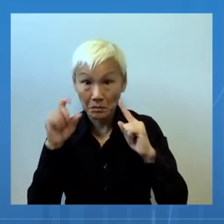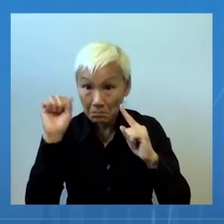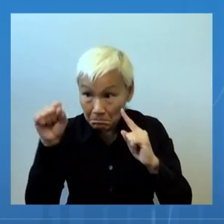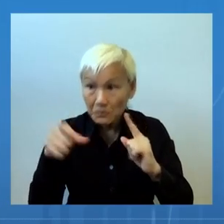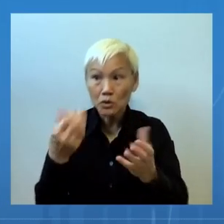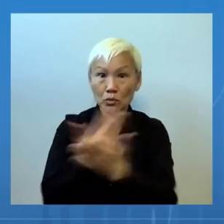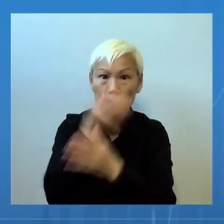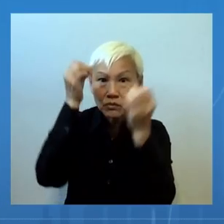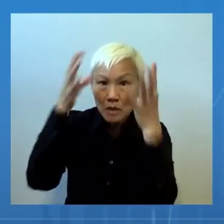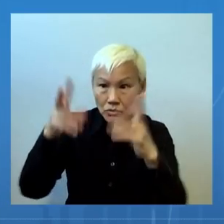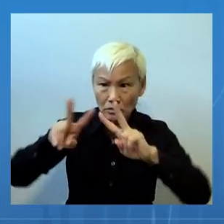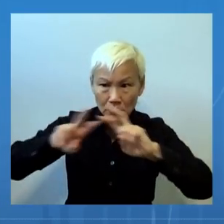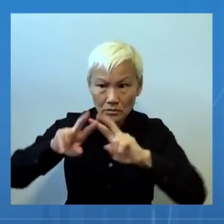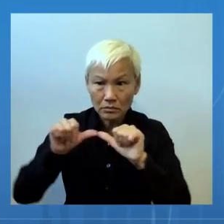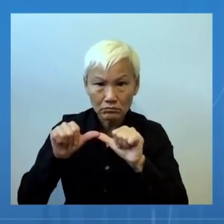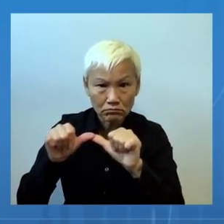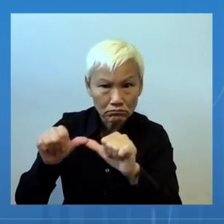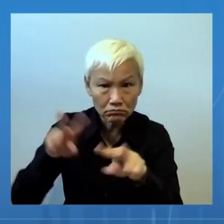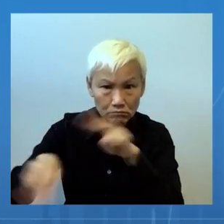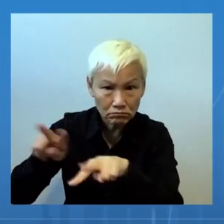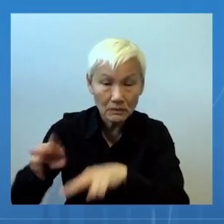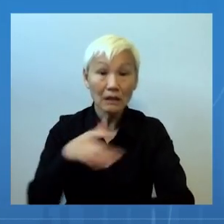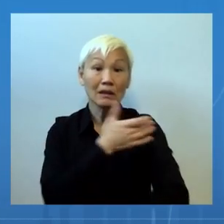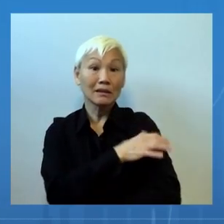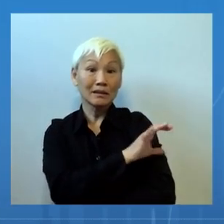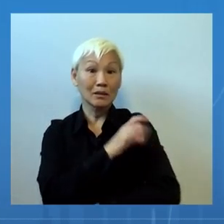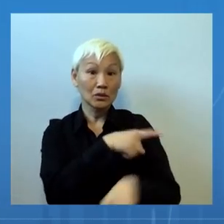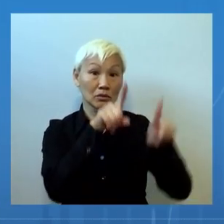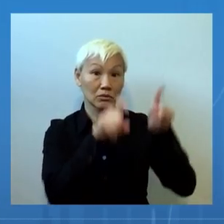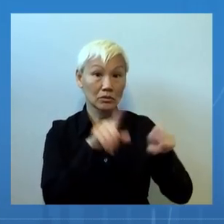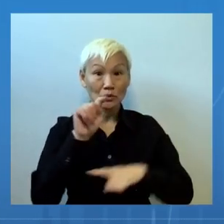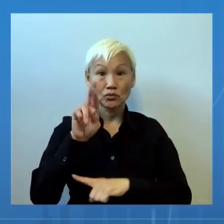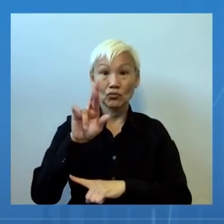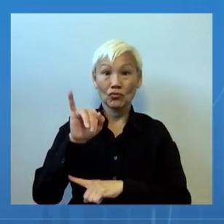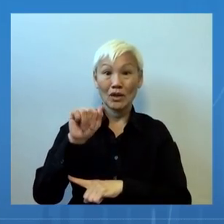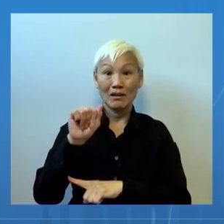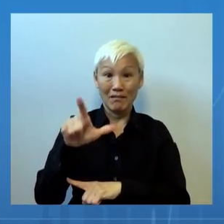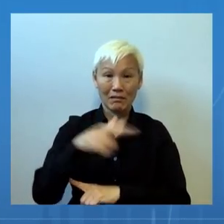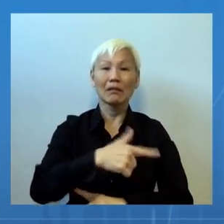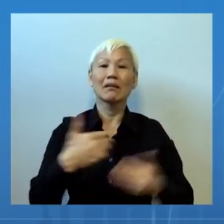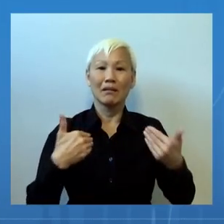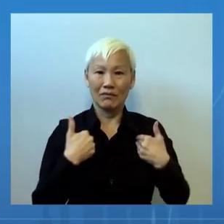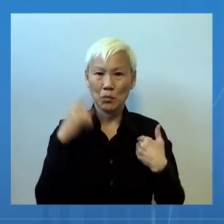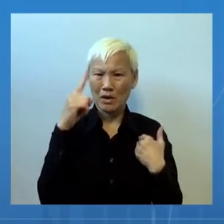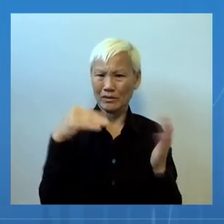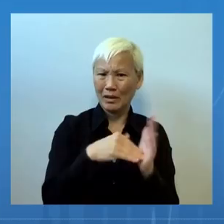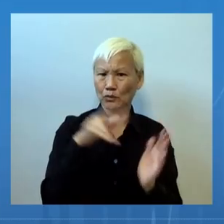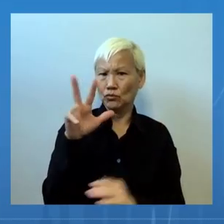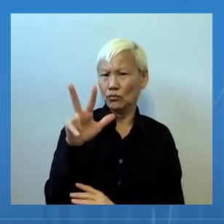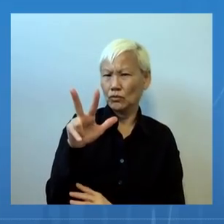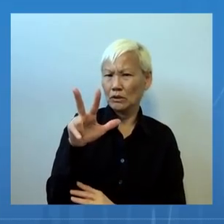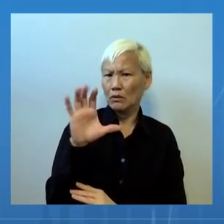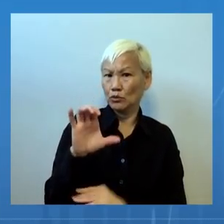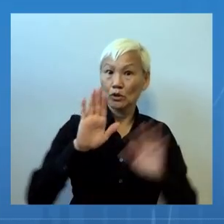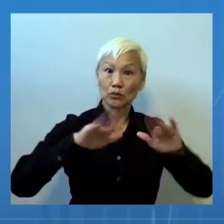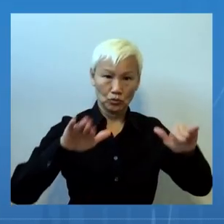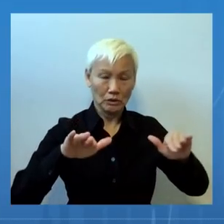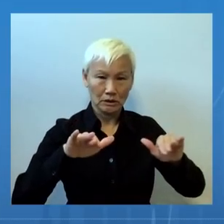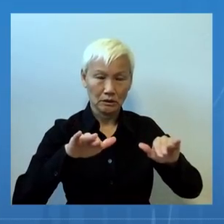there were only 3 cases of COVID-19 in the over 1,300 children who received the vaccine and 16 cases